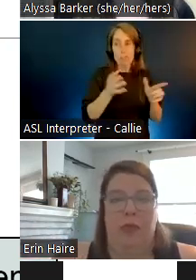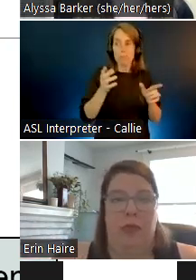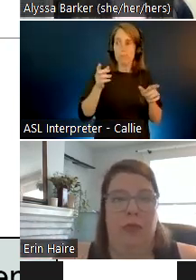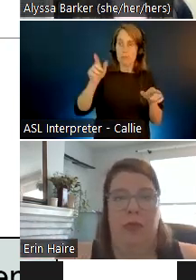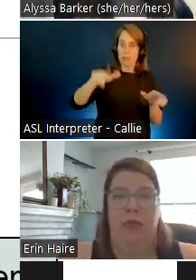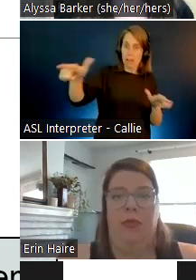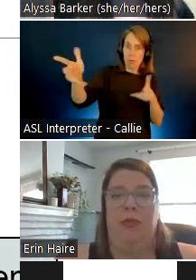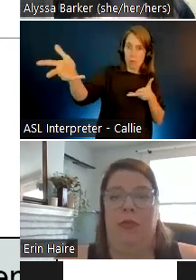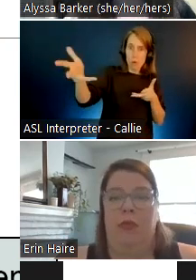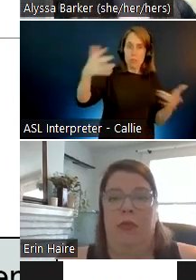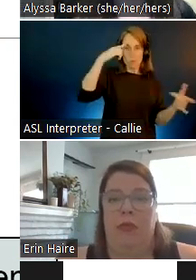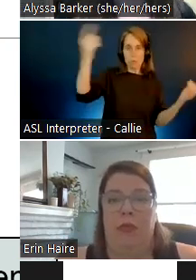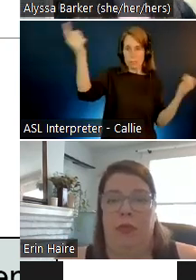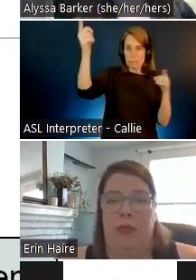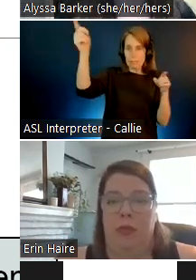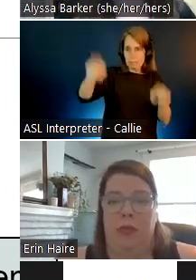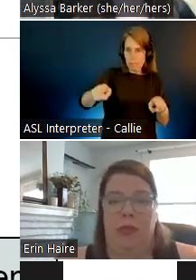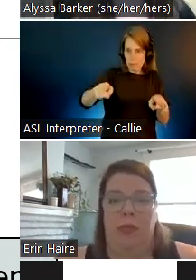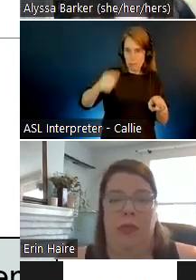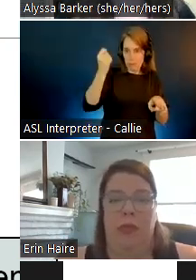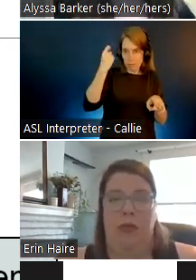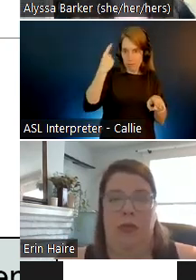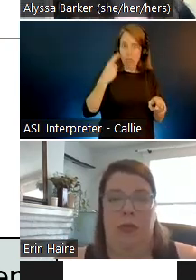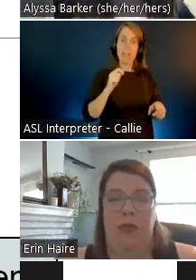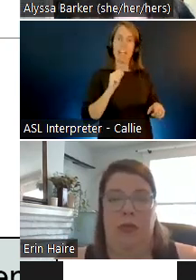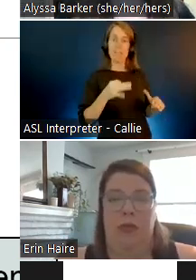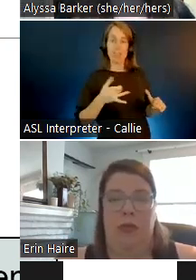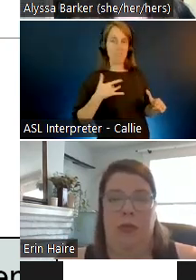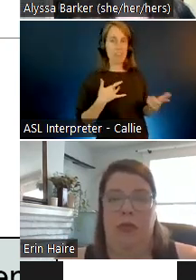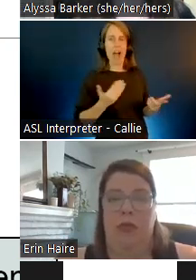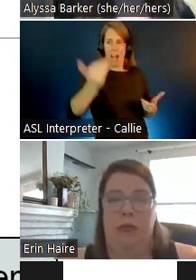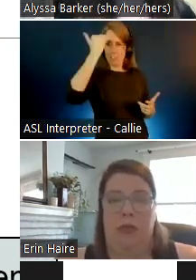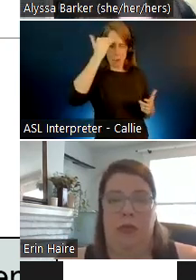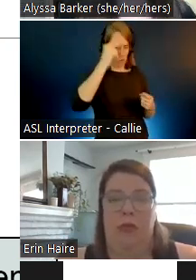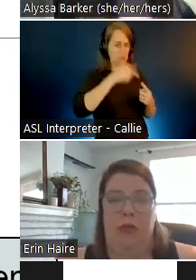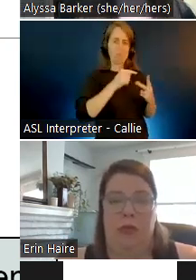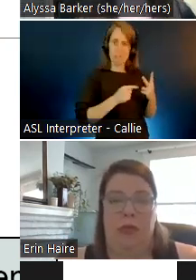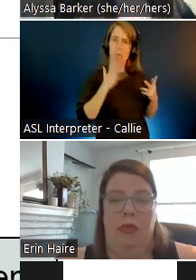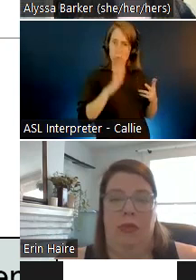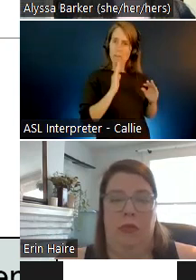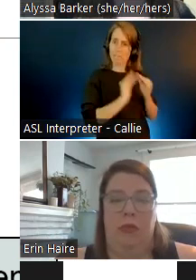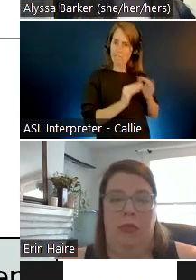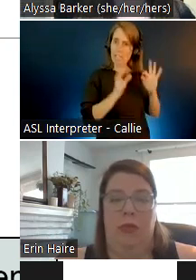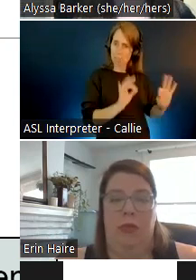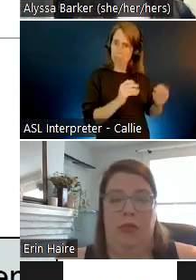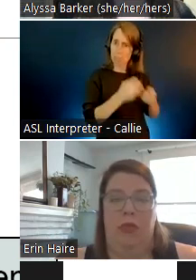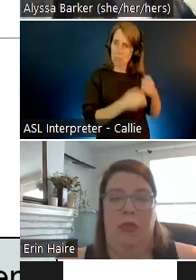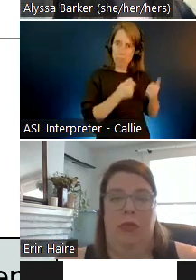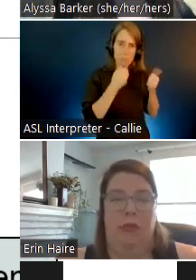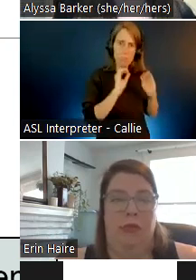to try to fix this your investigator will try to um to help mediate that with your housing provider